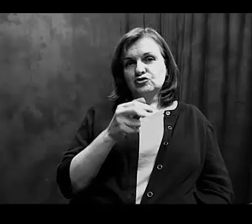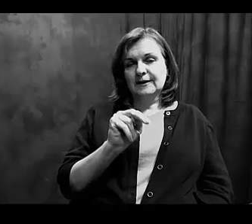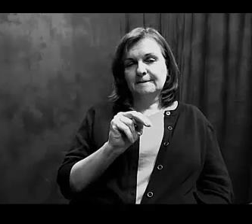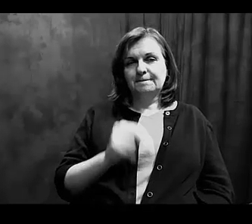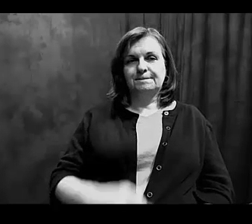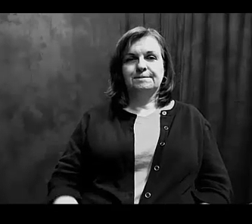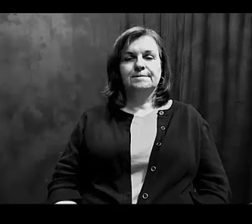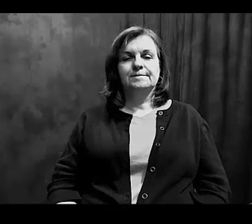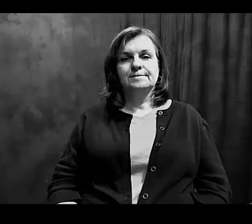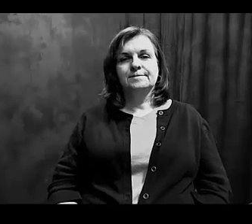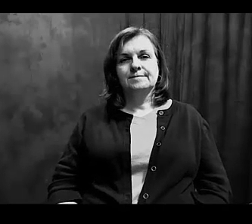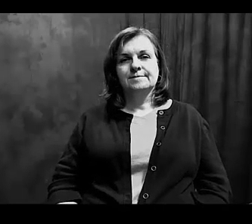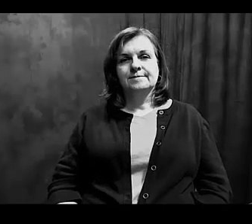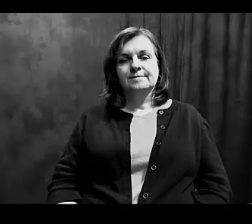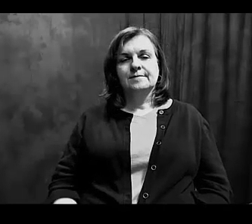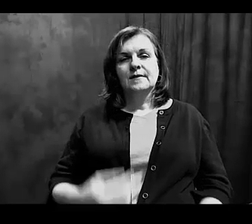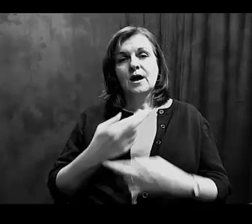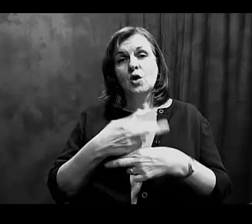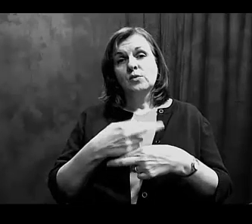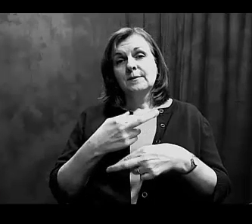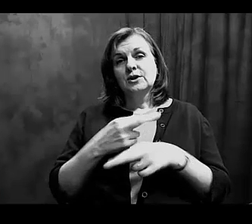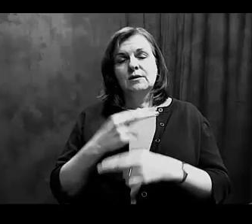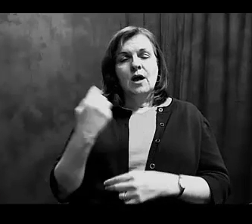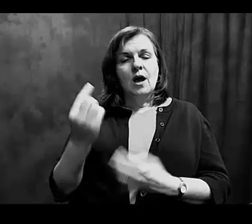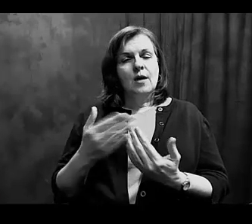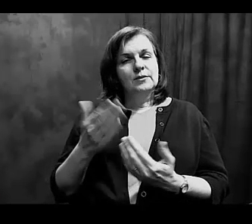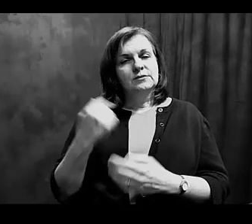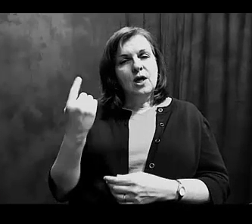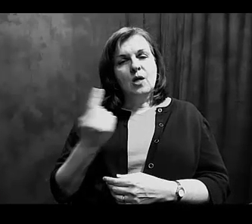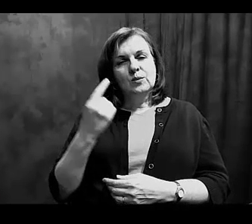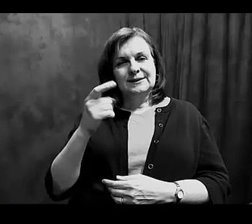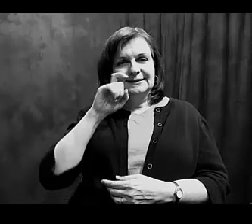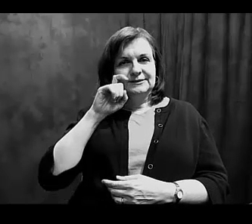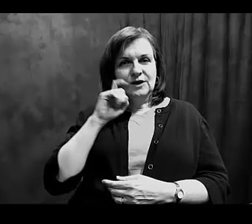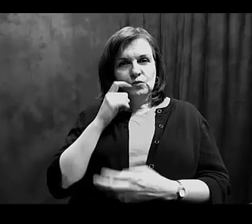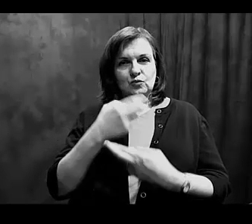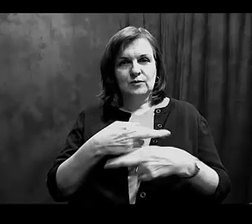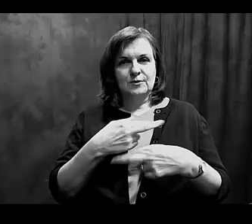reproduction in mollusks is almost always sexual